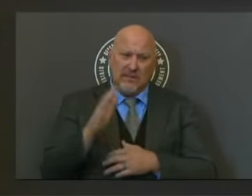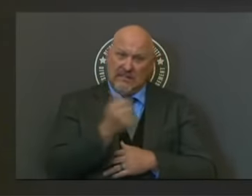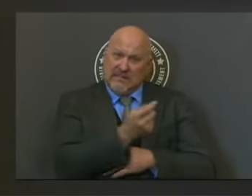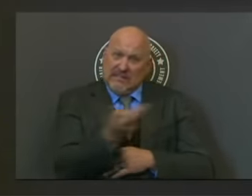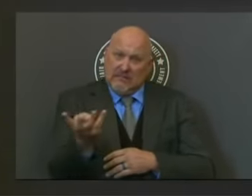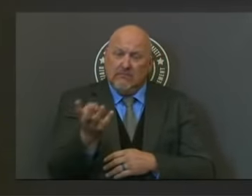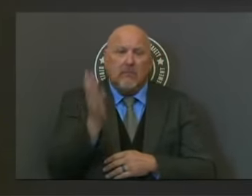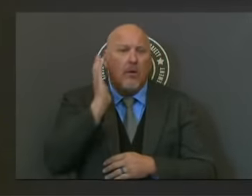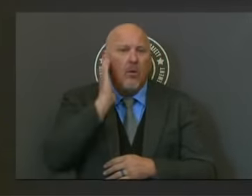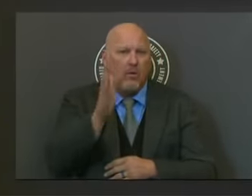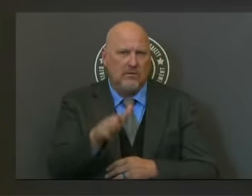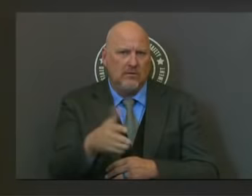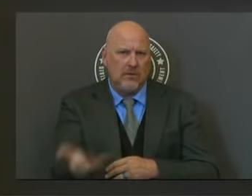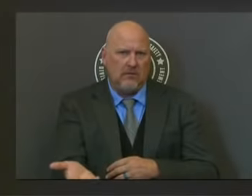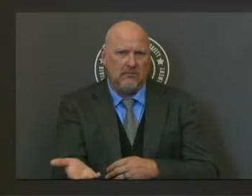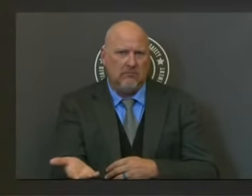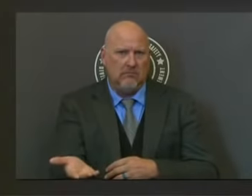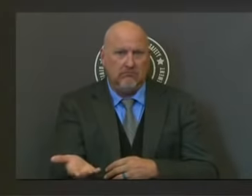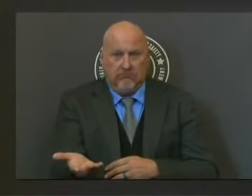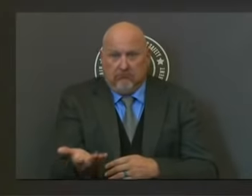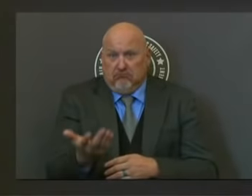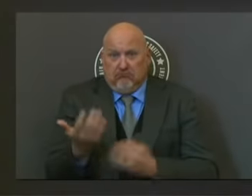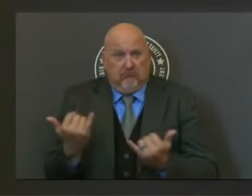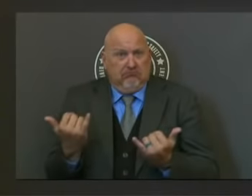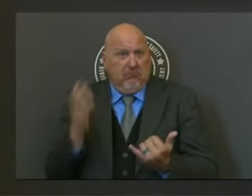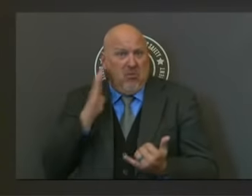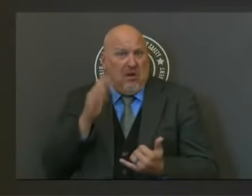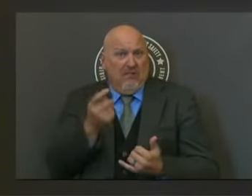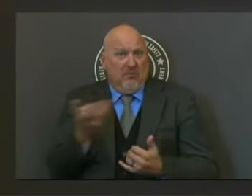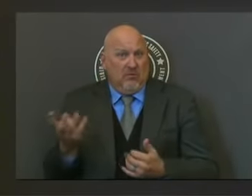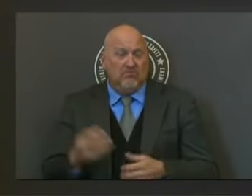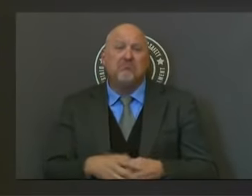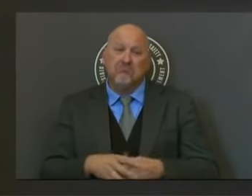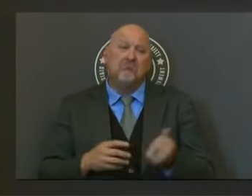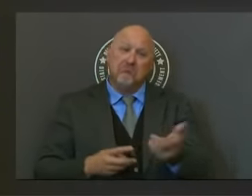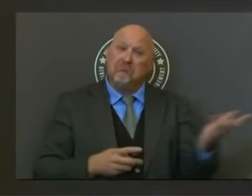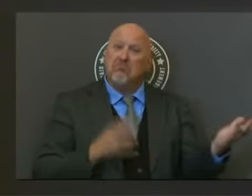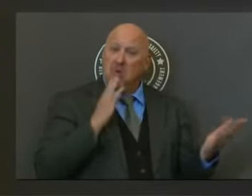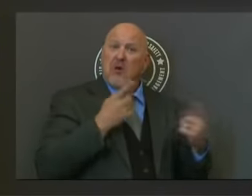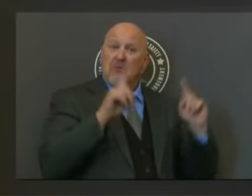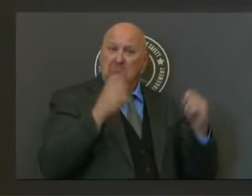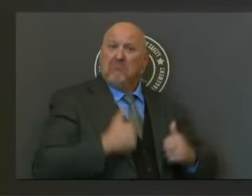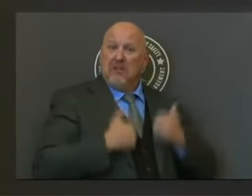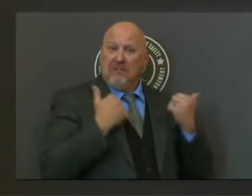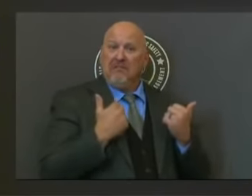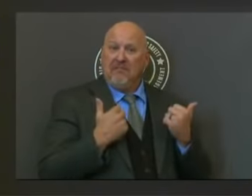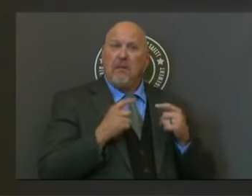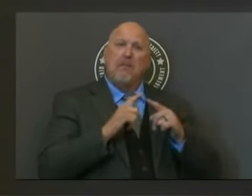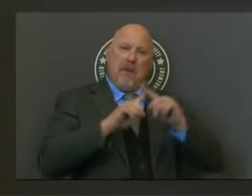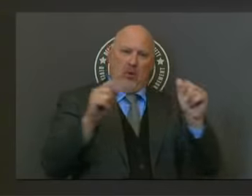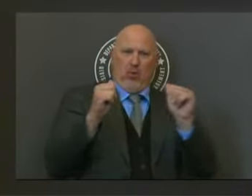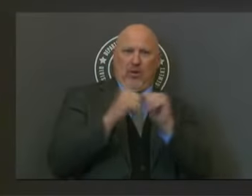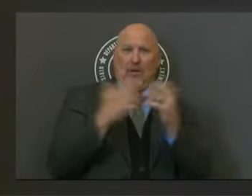with chronic conditions like the governor mentioned